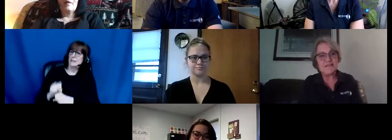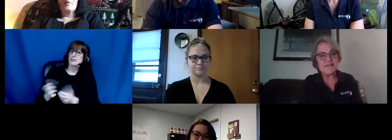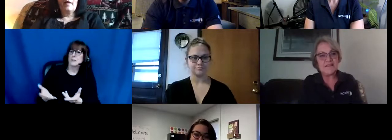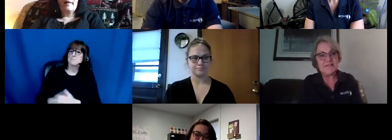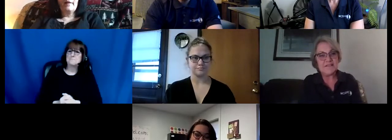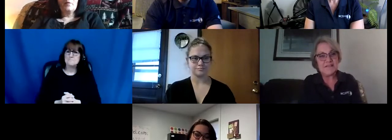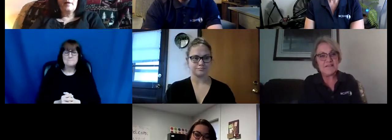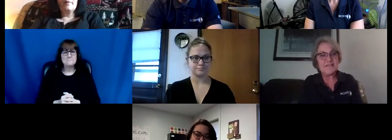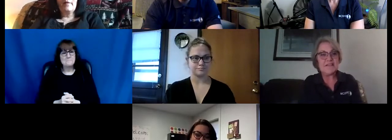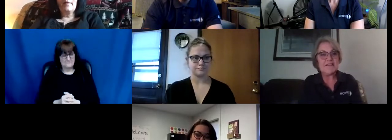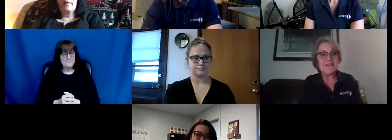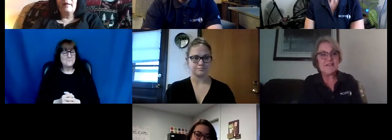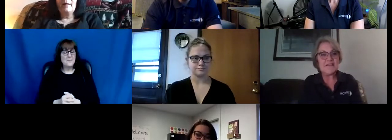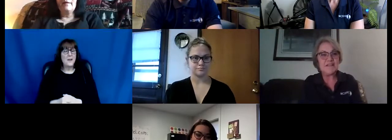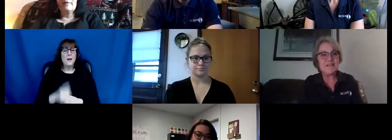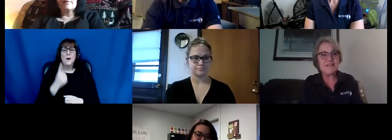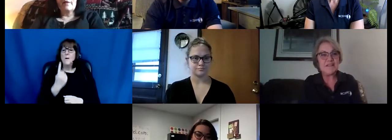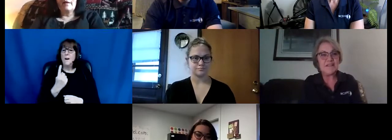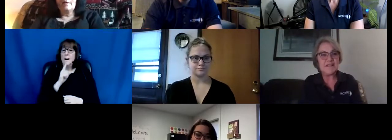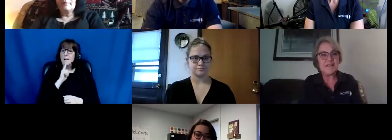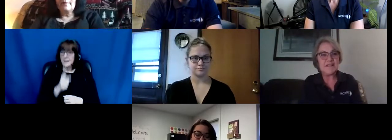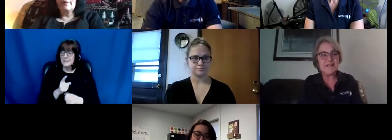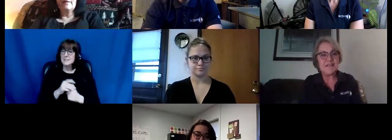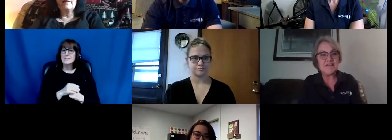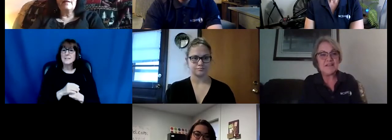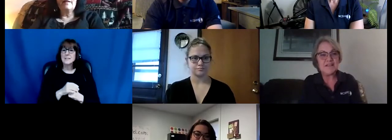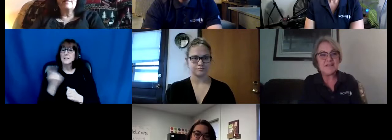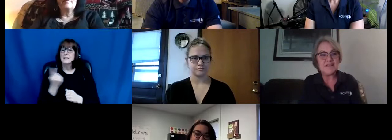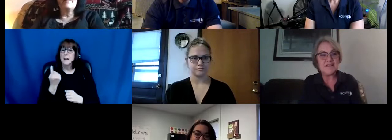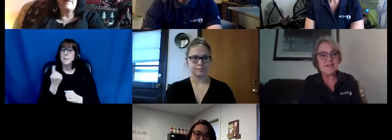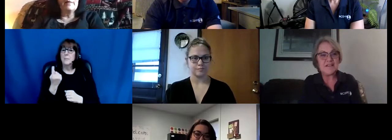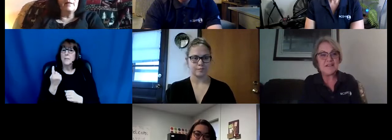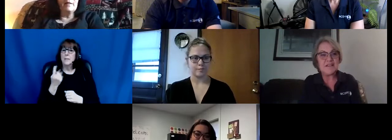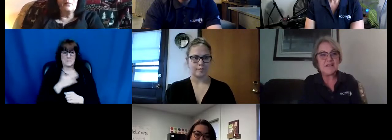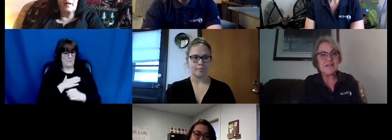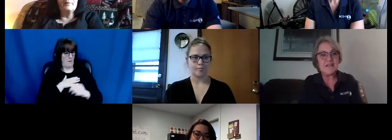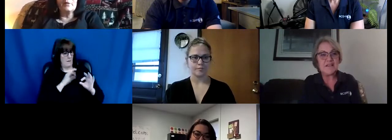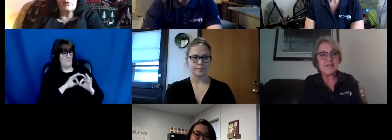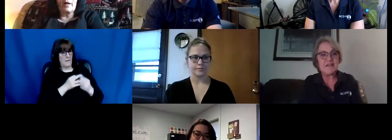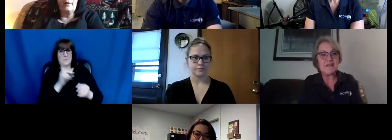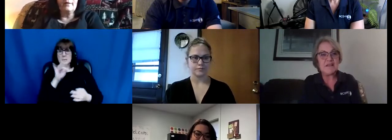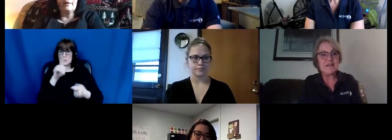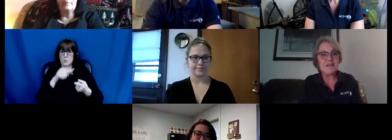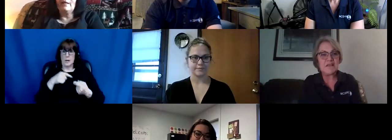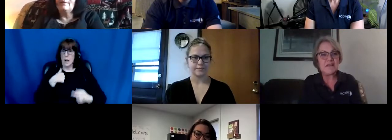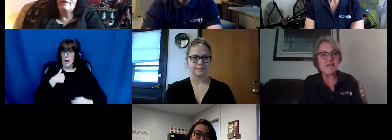Well I think one of them is something that they my family did when I was a child and maybe even